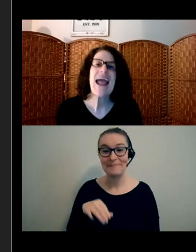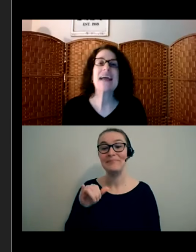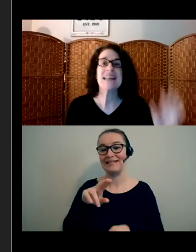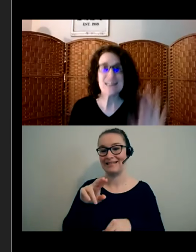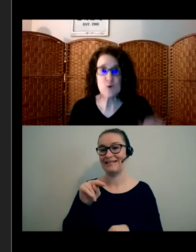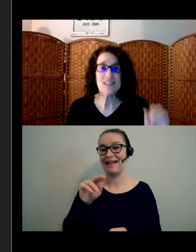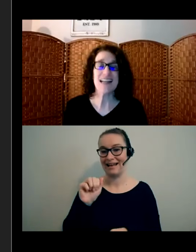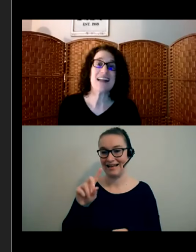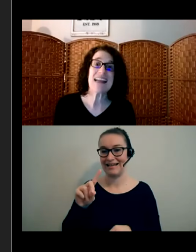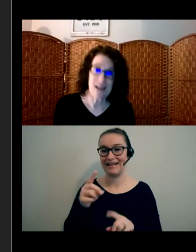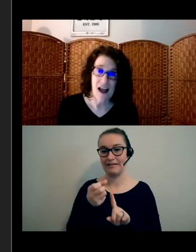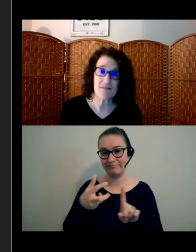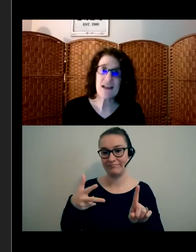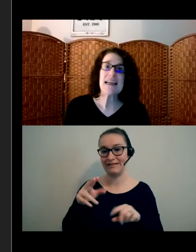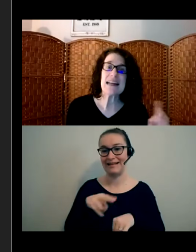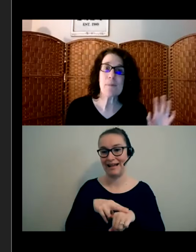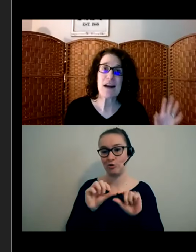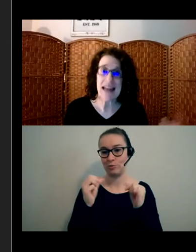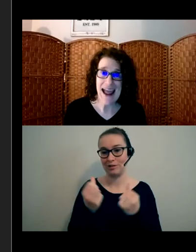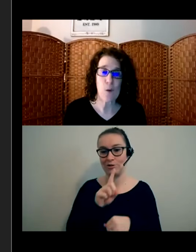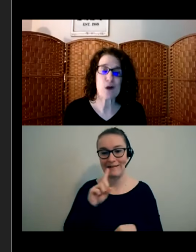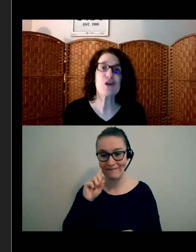And interestingly enough, in about an hour,